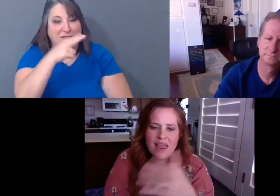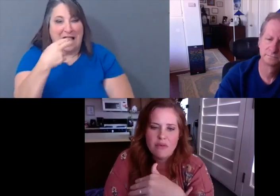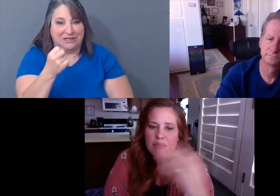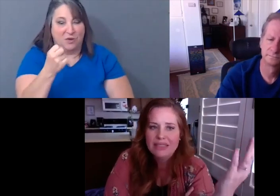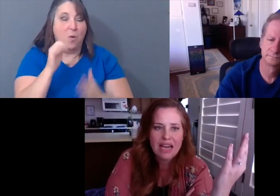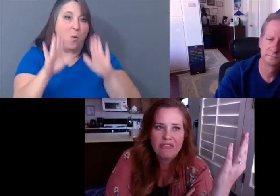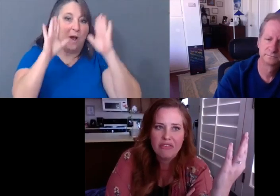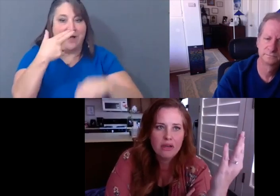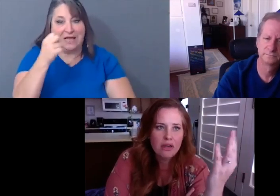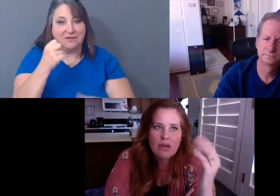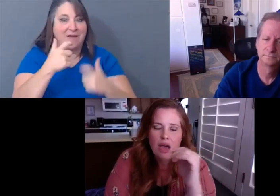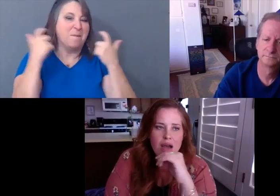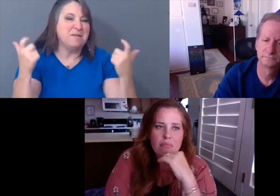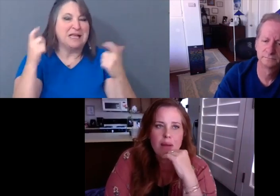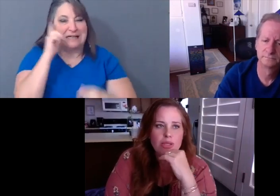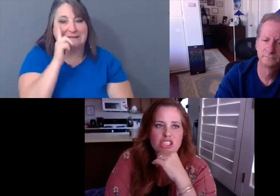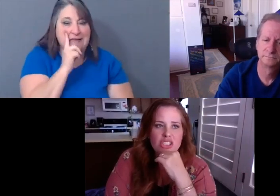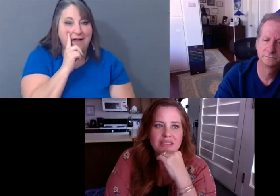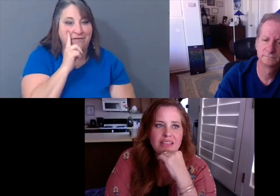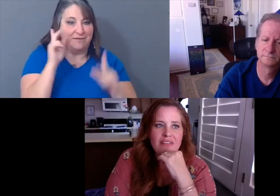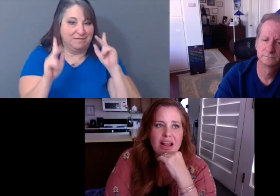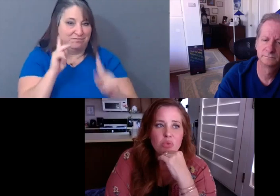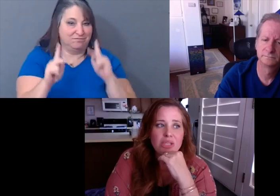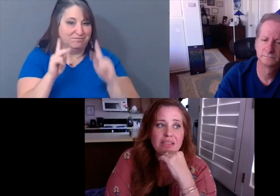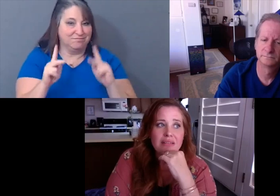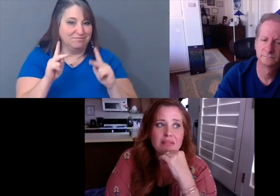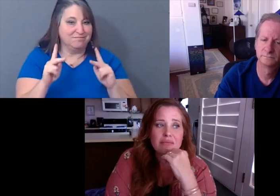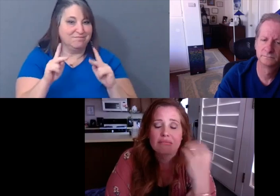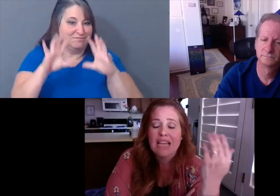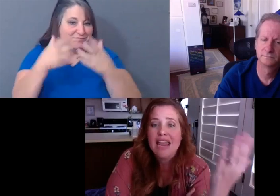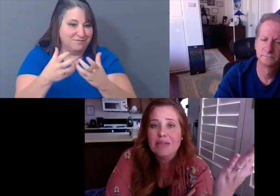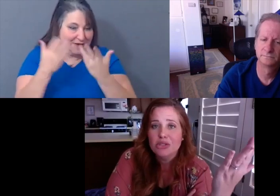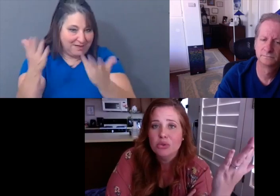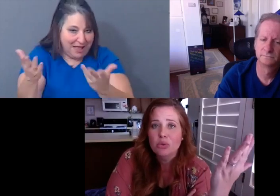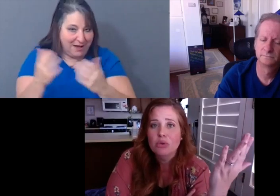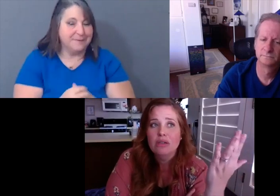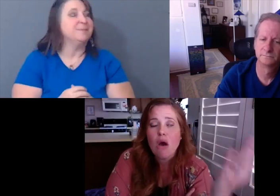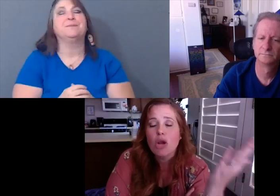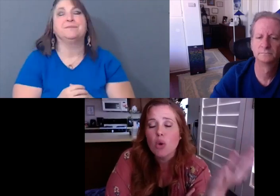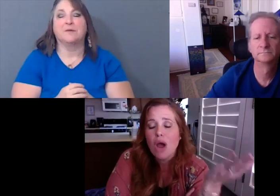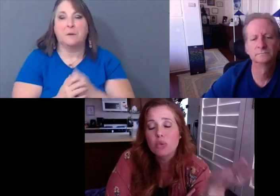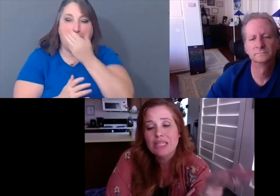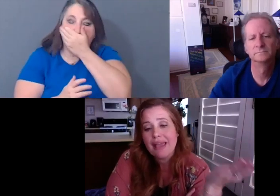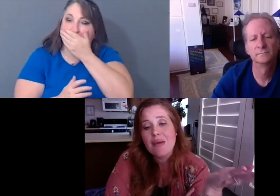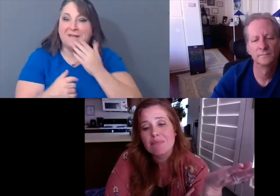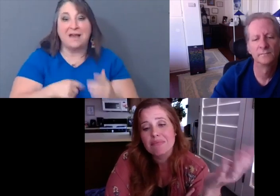They have a big deaf population and stuff. And I really came into knowing who I really am.